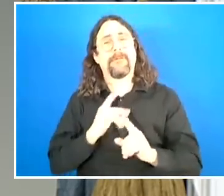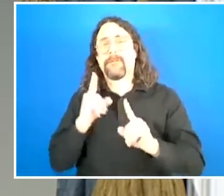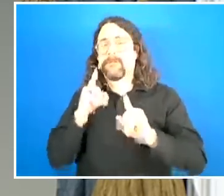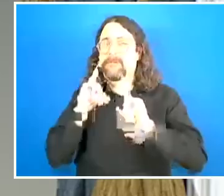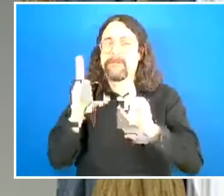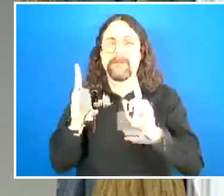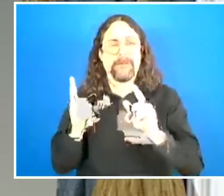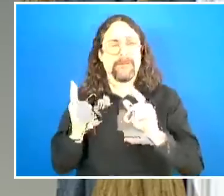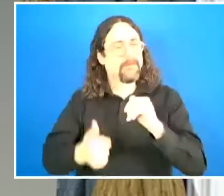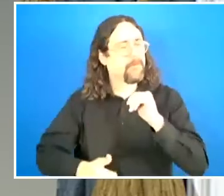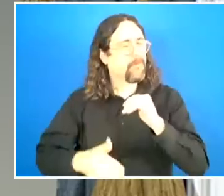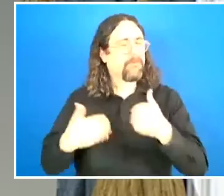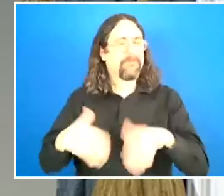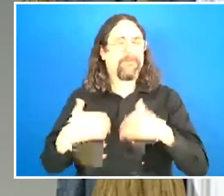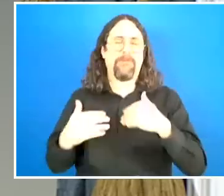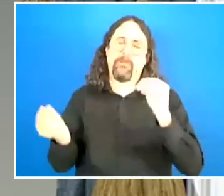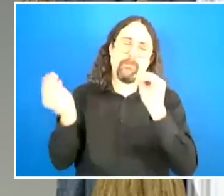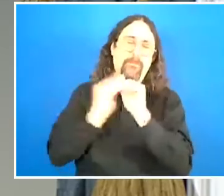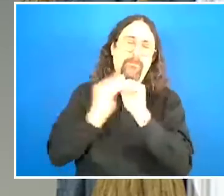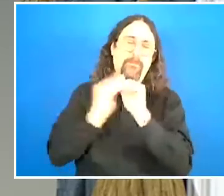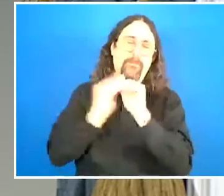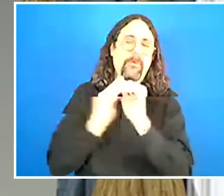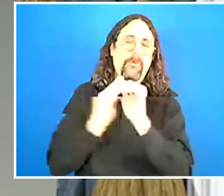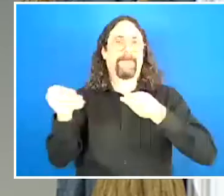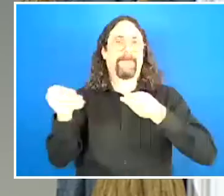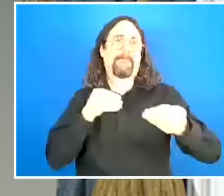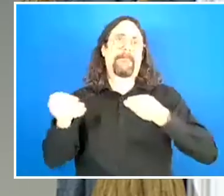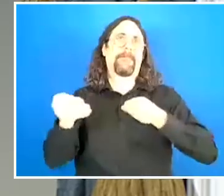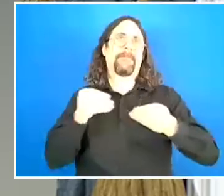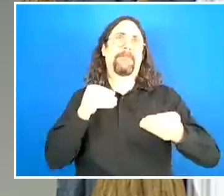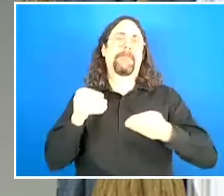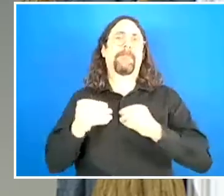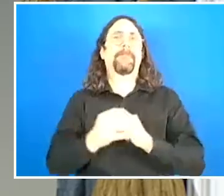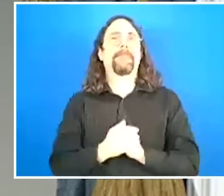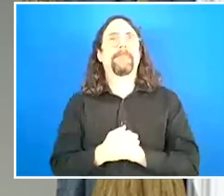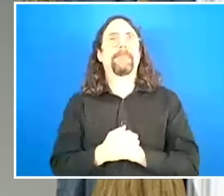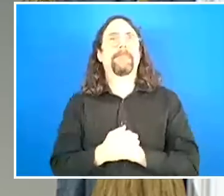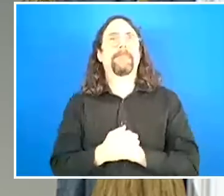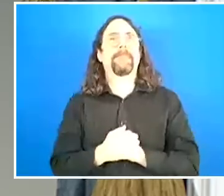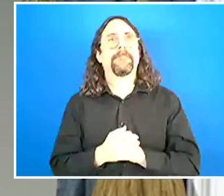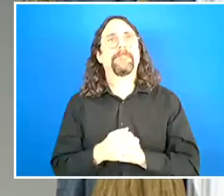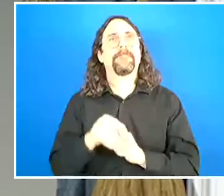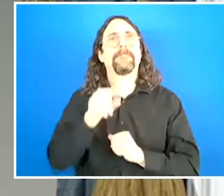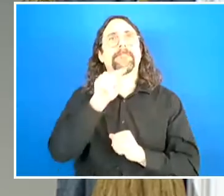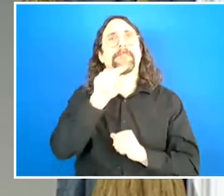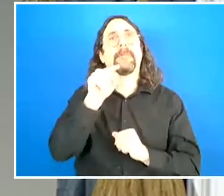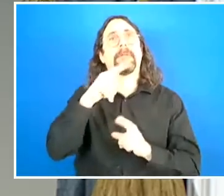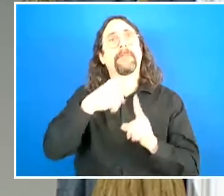TRAUMATIC EVENT THAT WE'RE CURRENTLY IN. IT ALSO APPLIES TO OUR STUDENTS THAT ARE IMMIGRANT